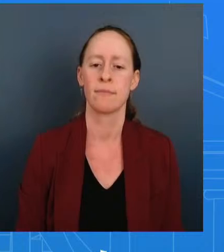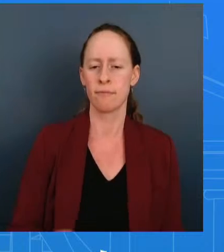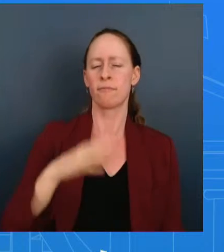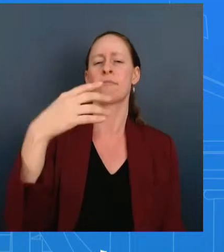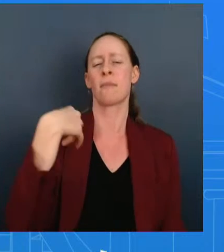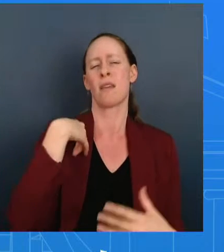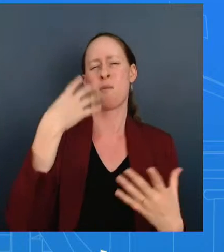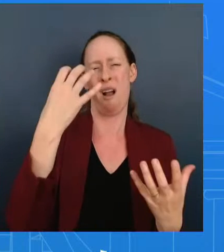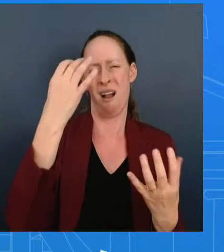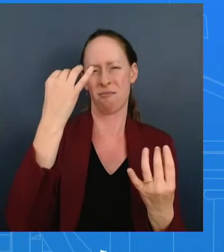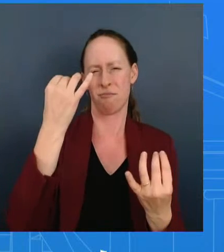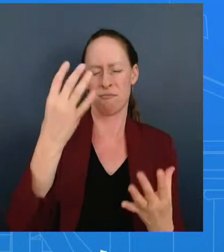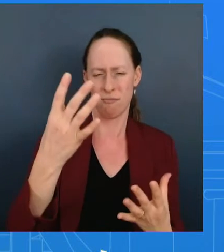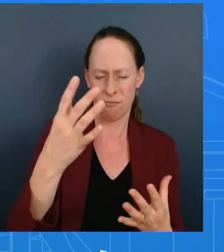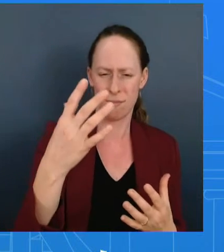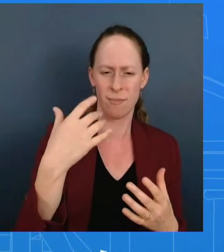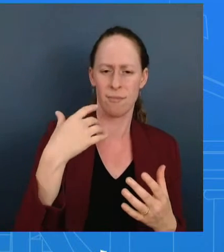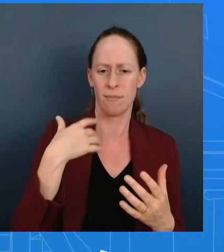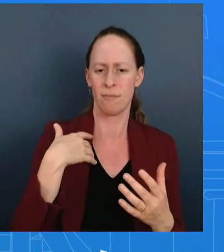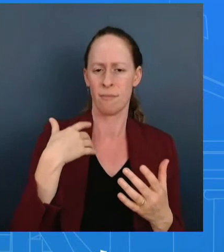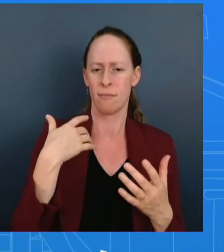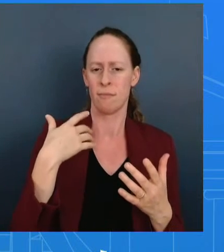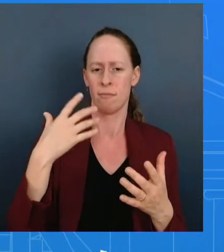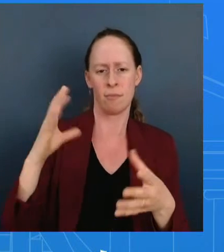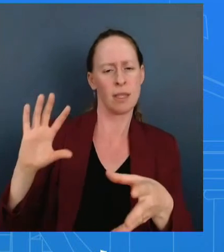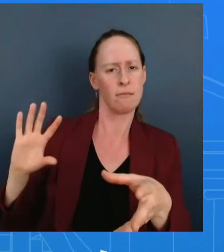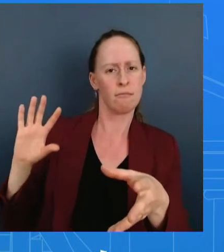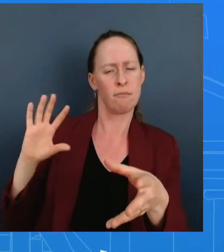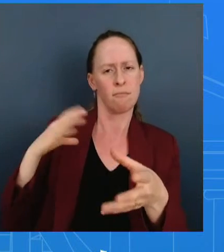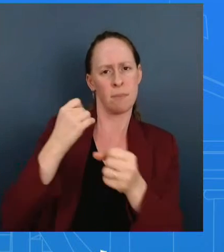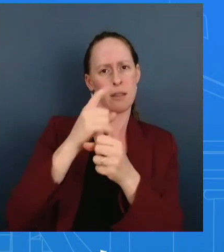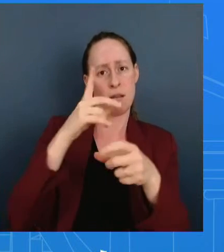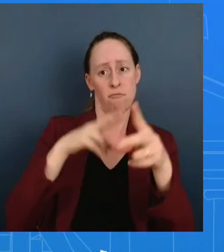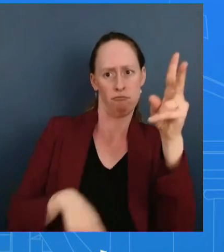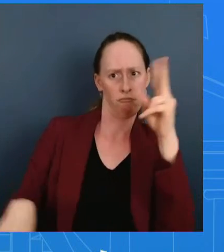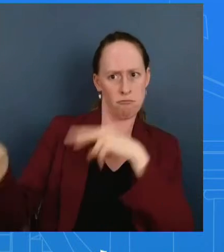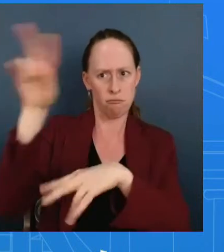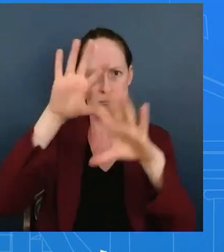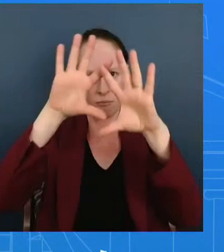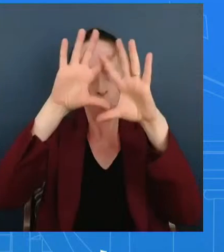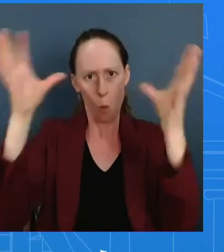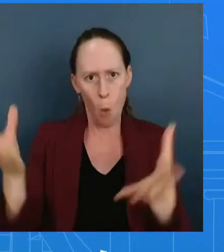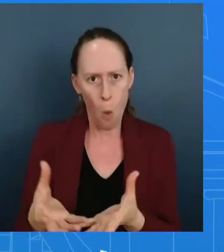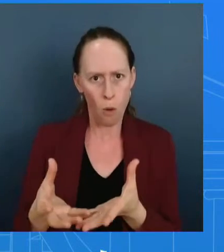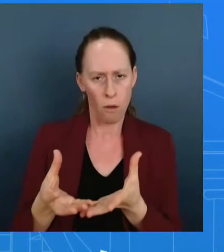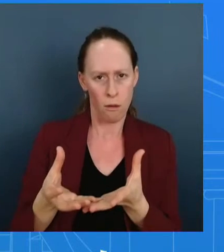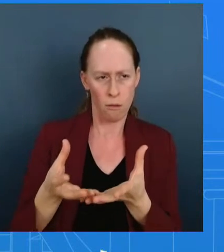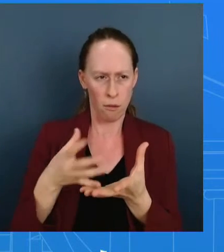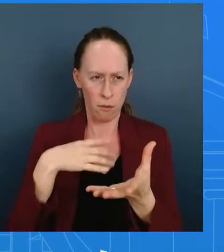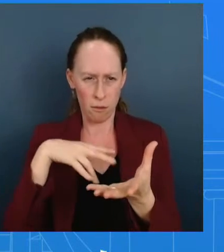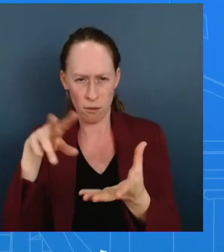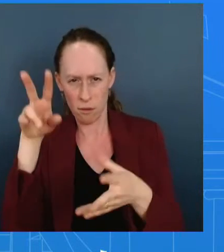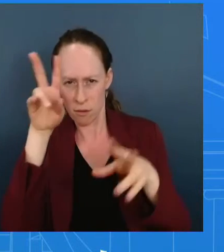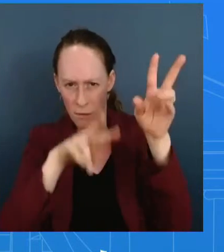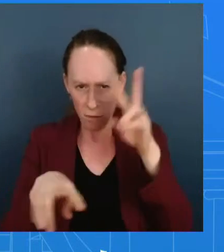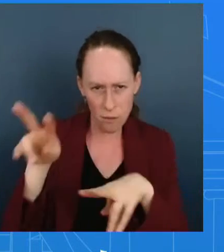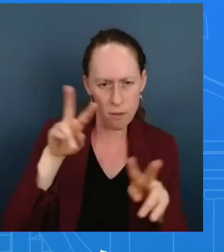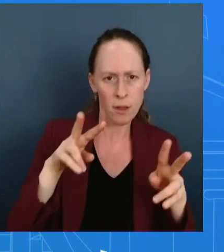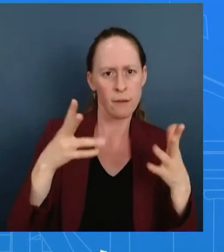comprehensive physical examination. The president has had that. We've given a comprehensive report. We've shared that the past three years.